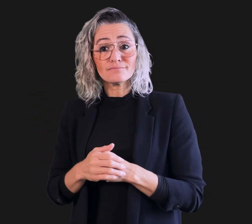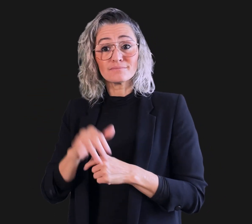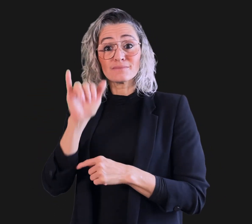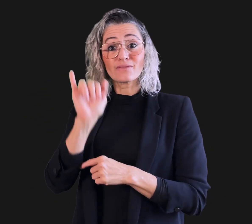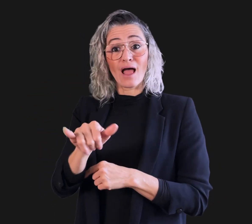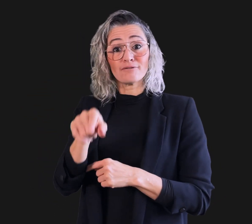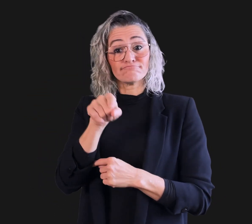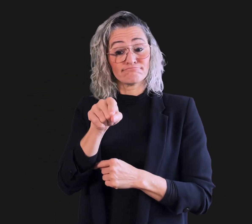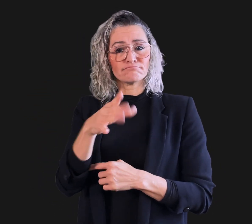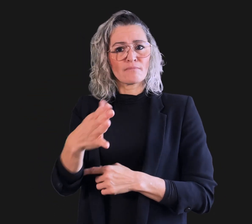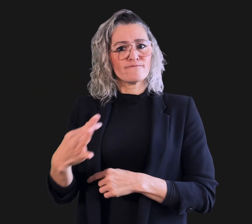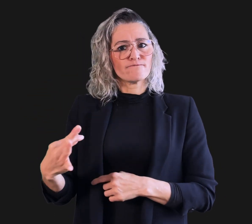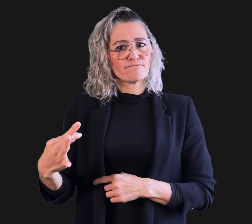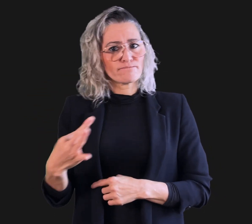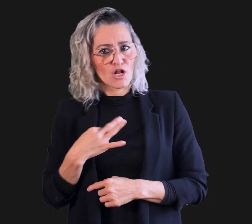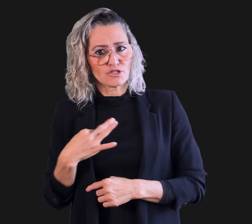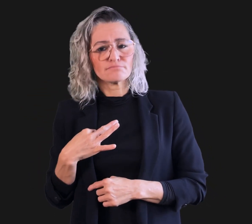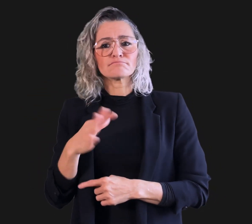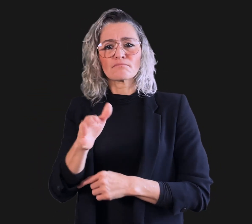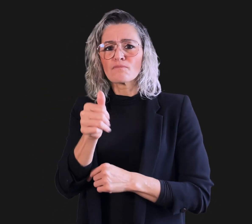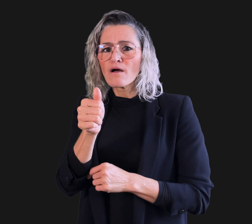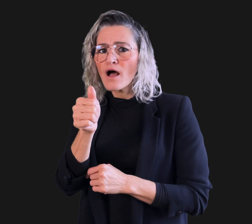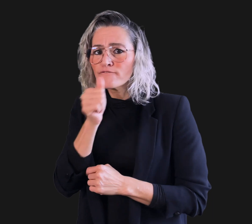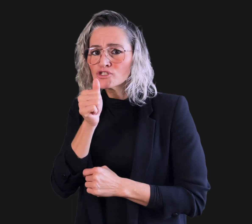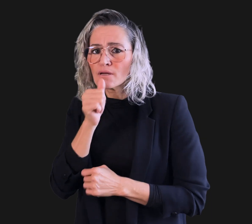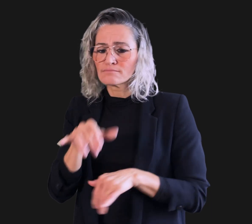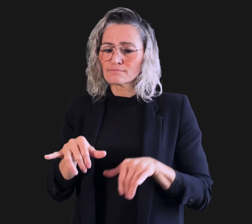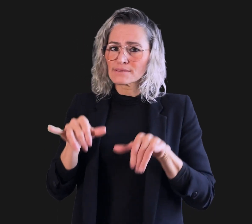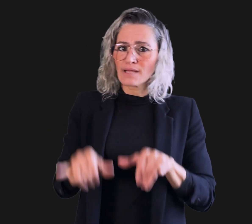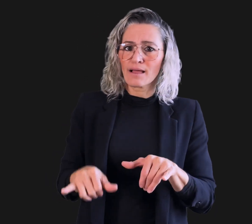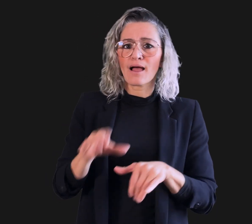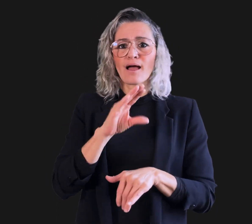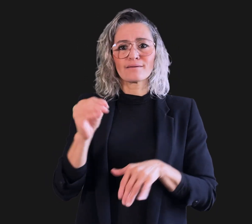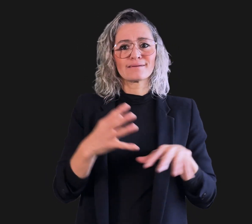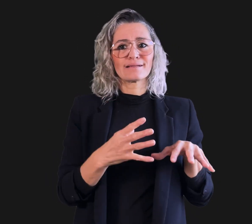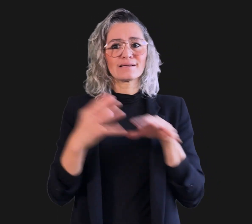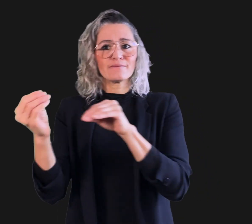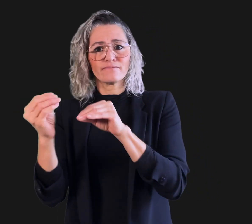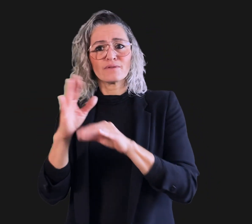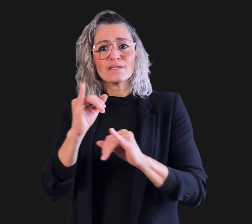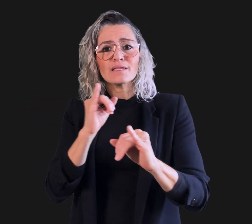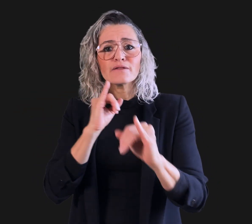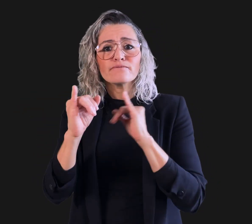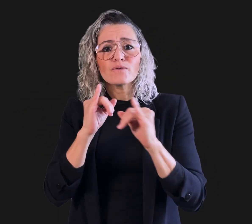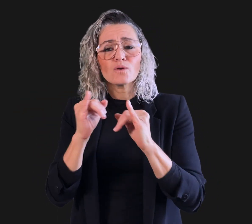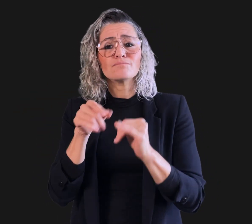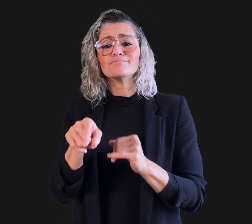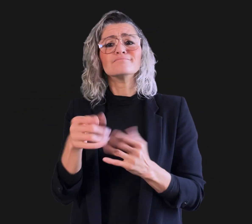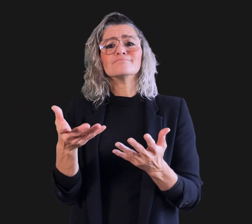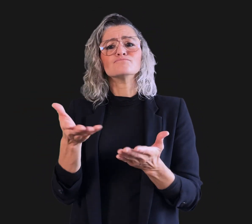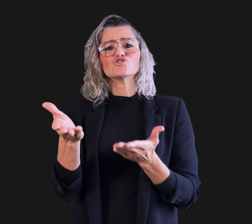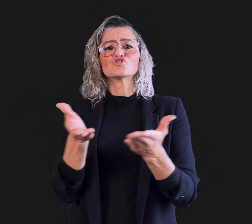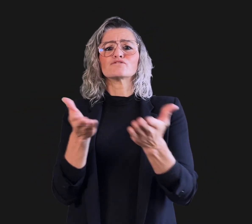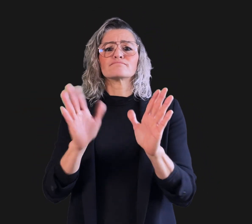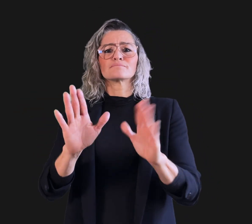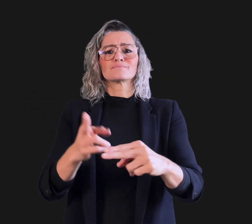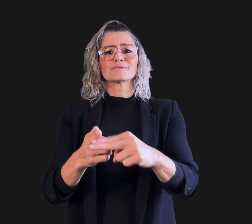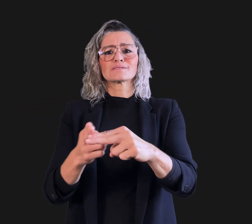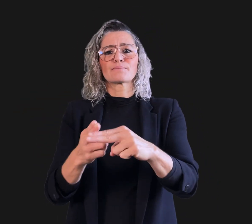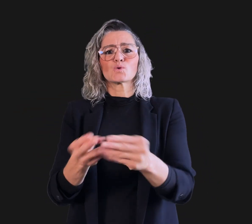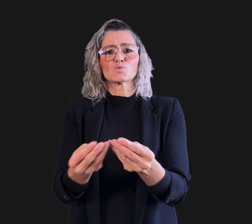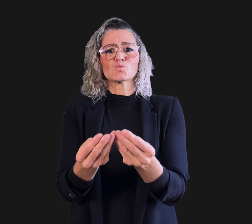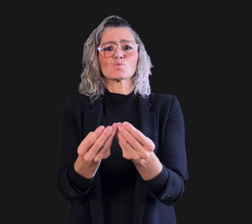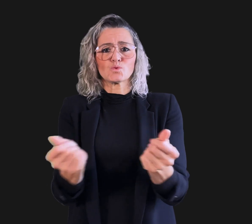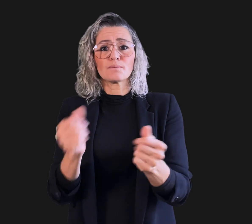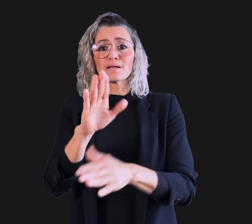These voluntary and confidential stay and exit interviews serve as a temporary solution